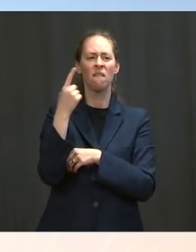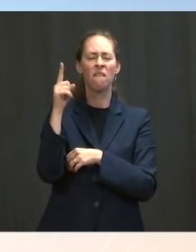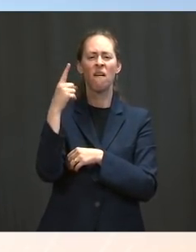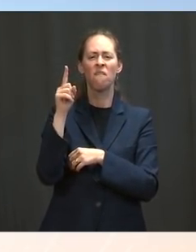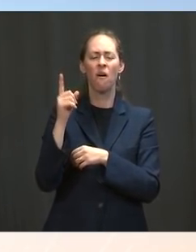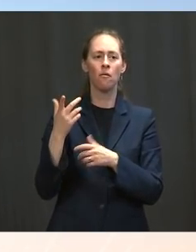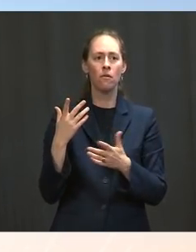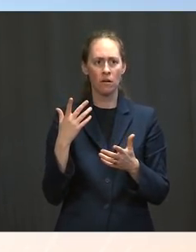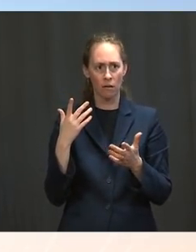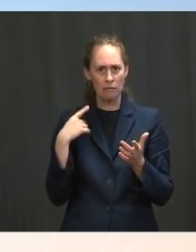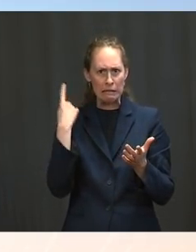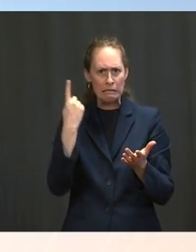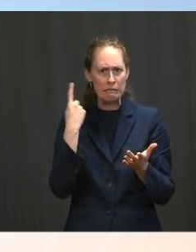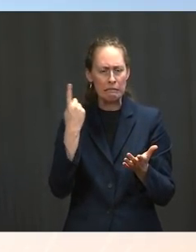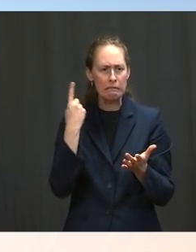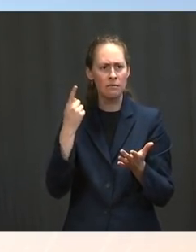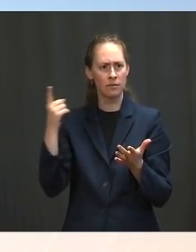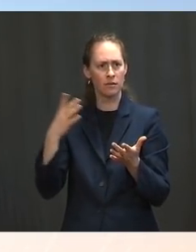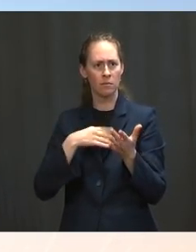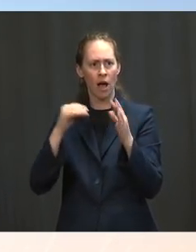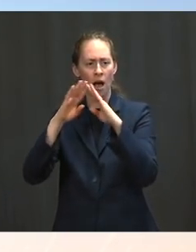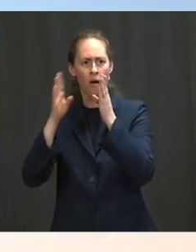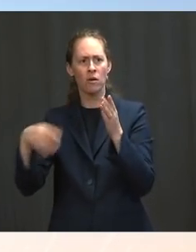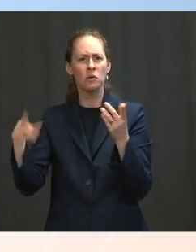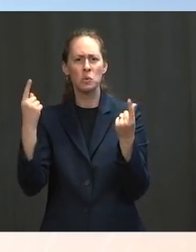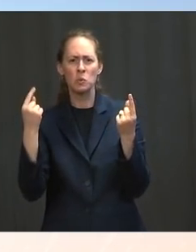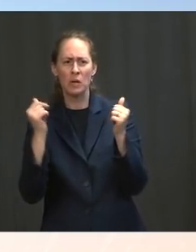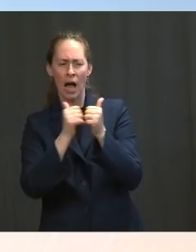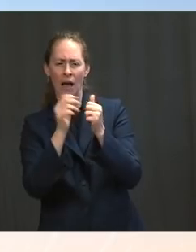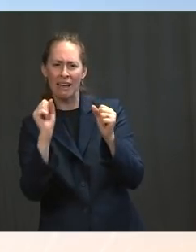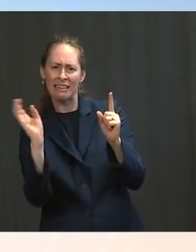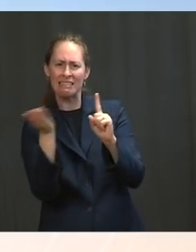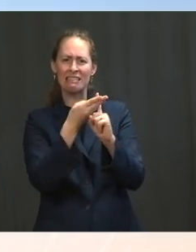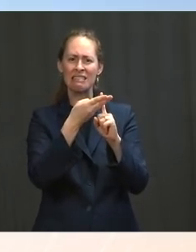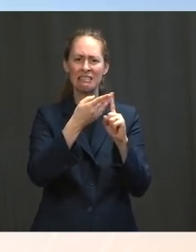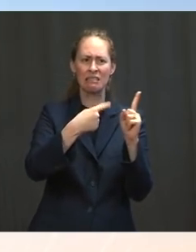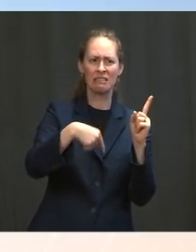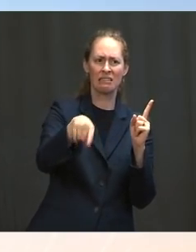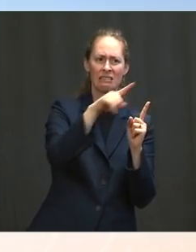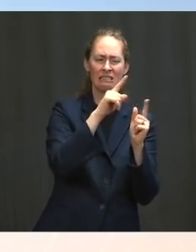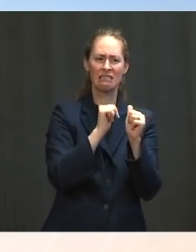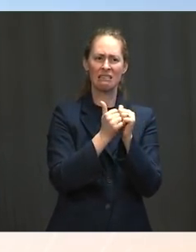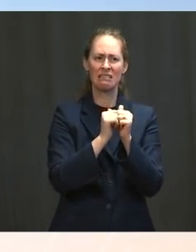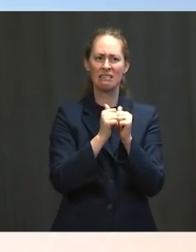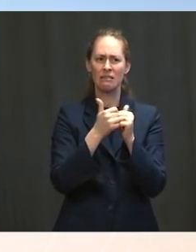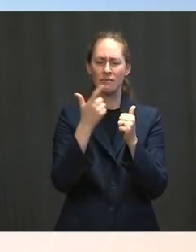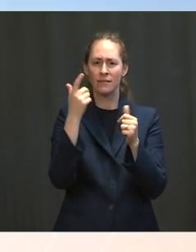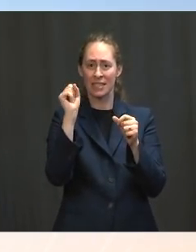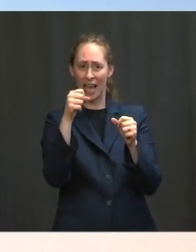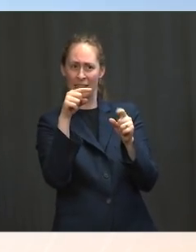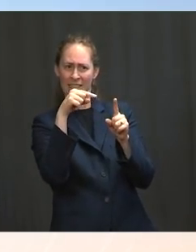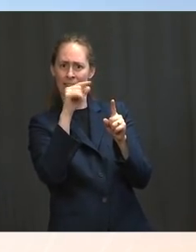of how many persuadable people there actually are out there? And how do you target just them if you can try and convince some of them?